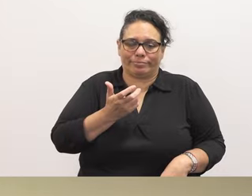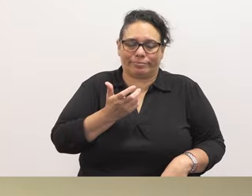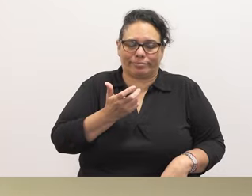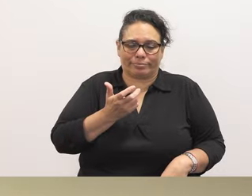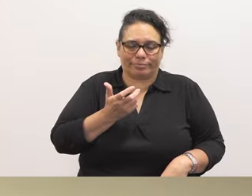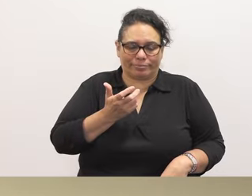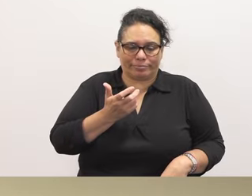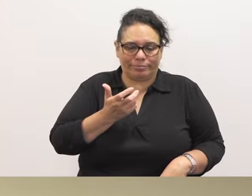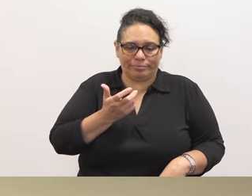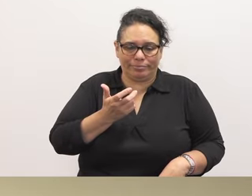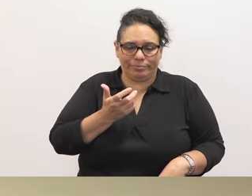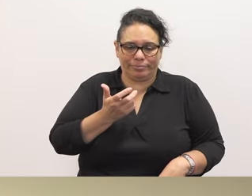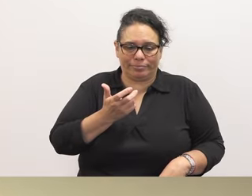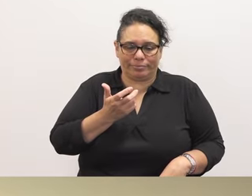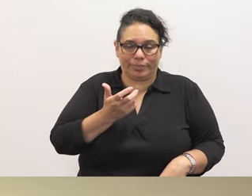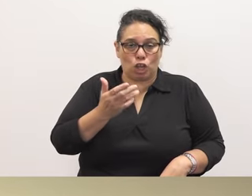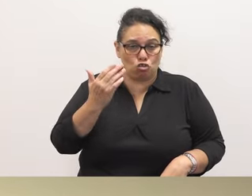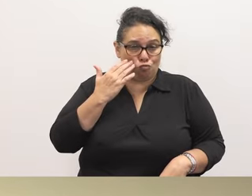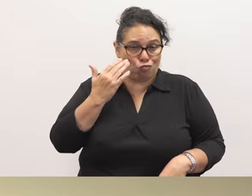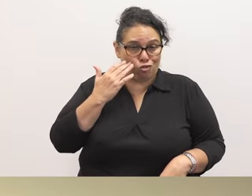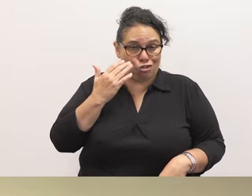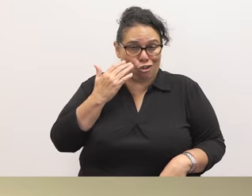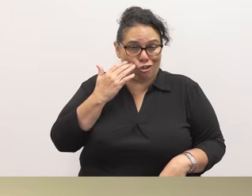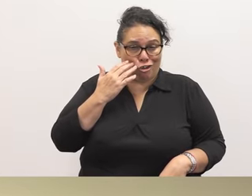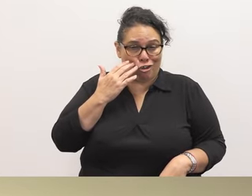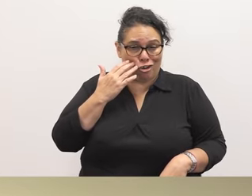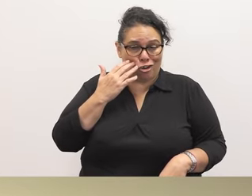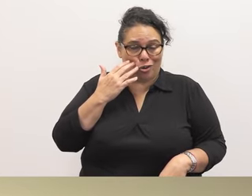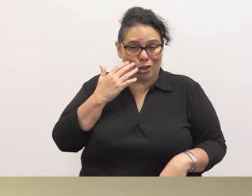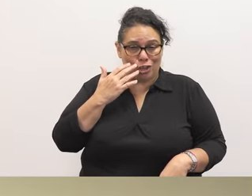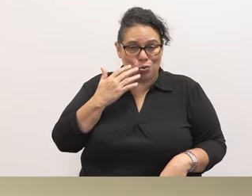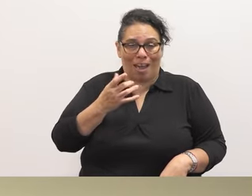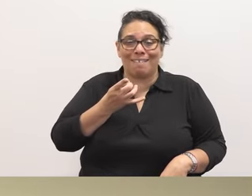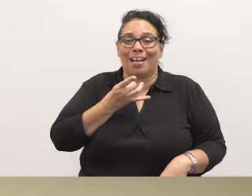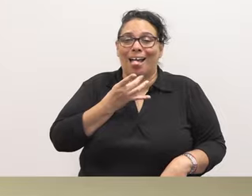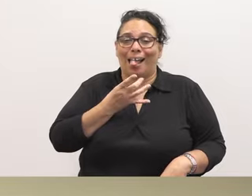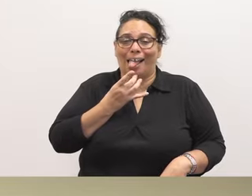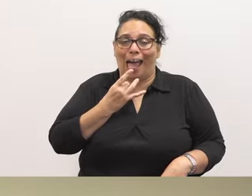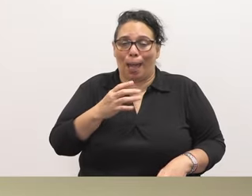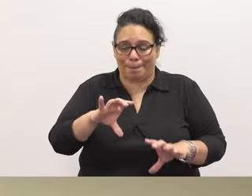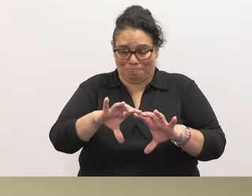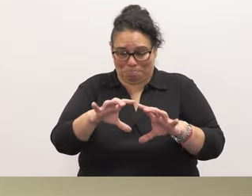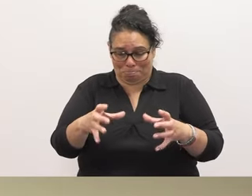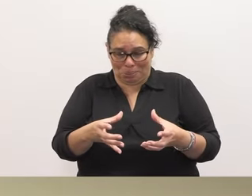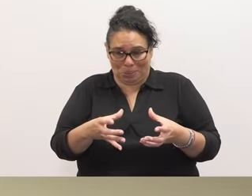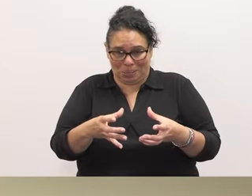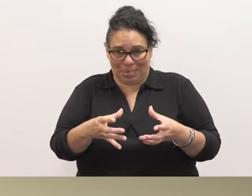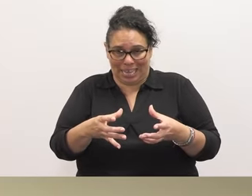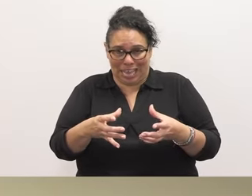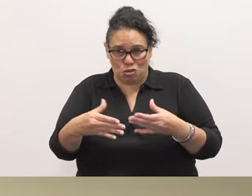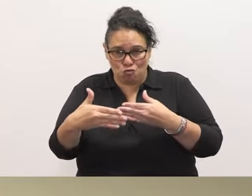or the Genie says no more wishing for extra wishes. I refer to having compound goals is trying a wish,